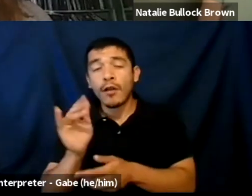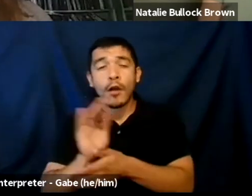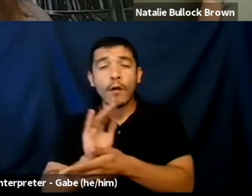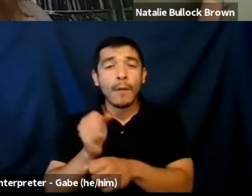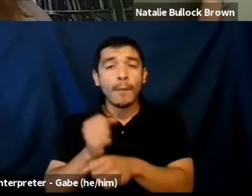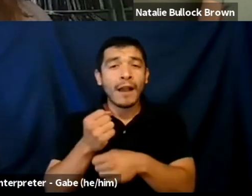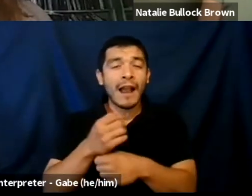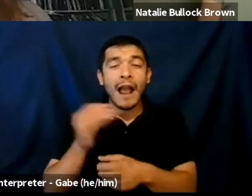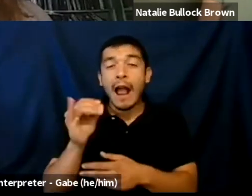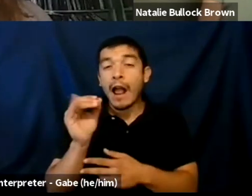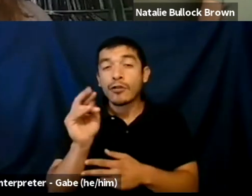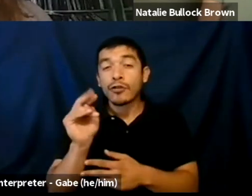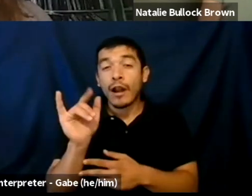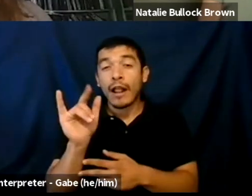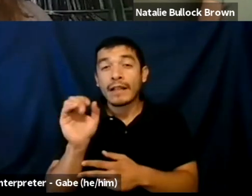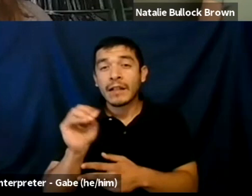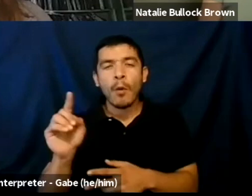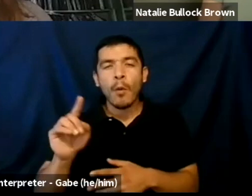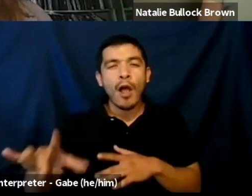where do they find tension with each other?